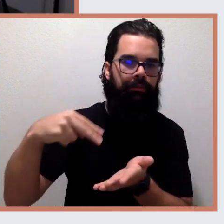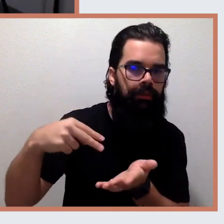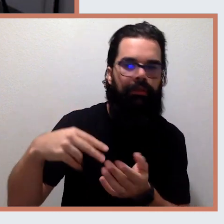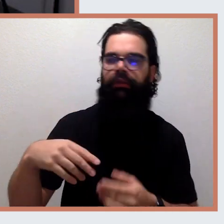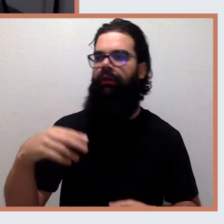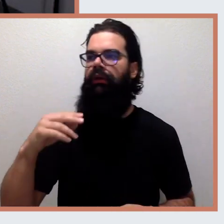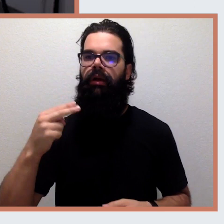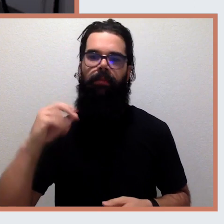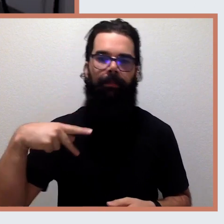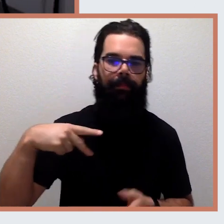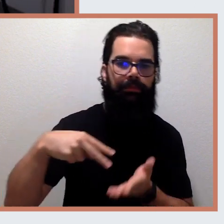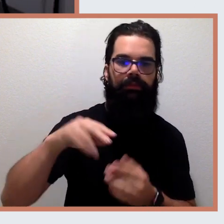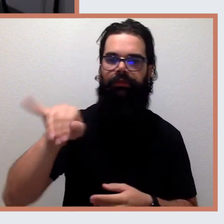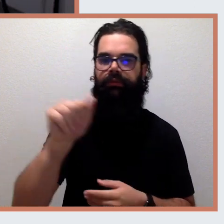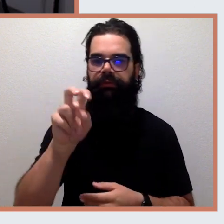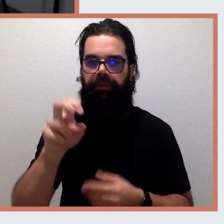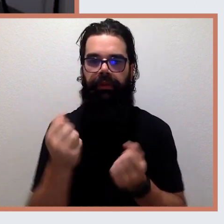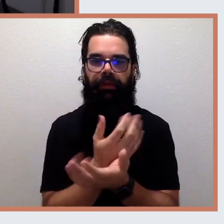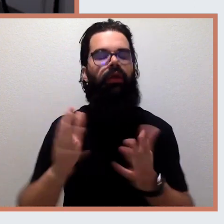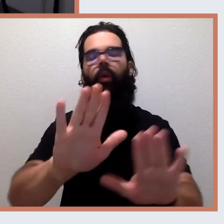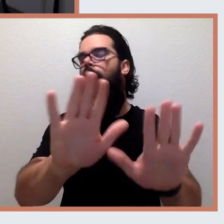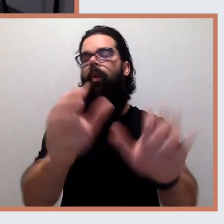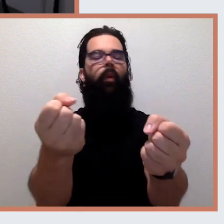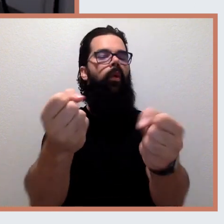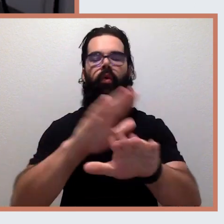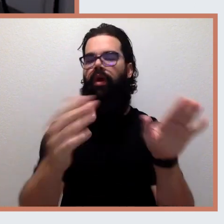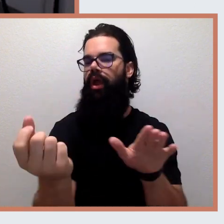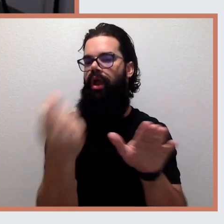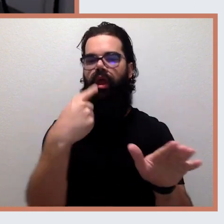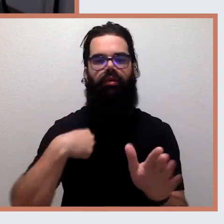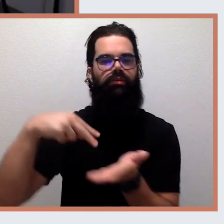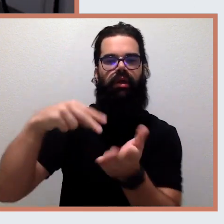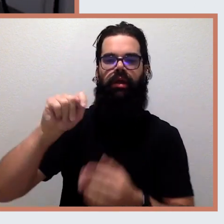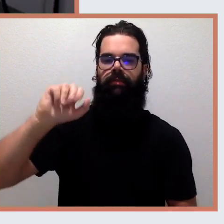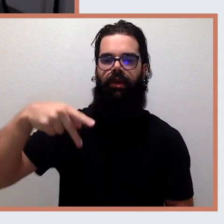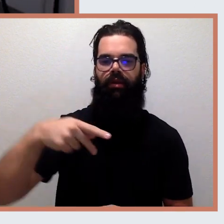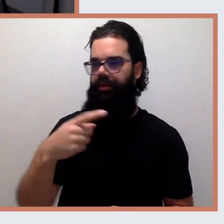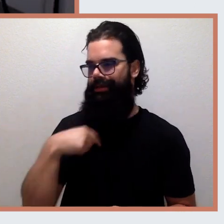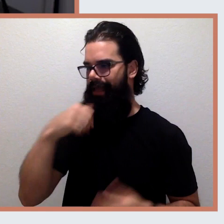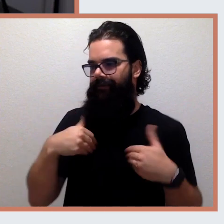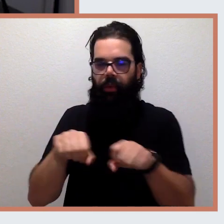Michael Jackson, hip hop, jazz, everything. Don't ask me to tap today. I don't have my tap shoes anymore,